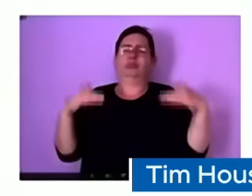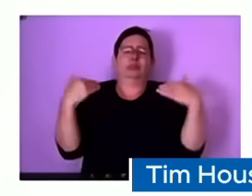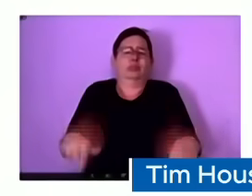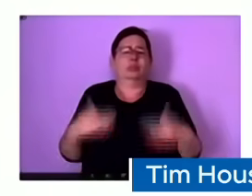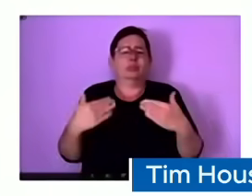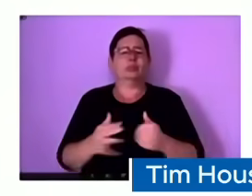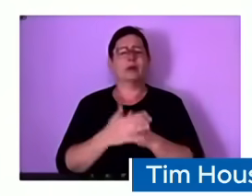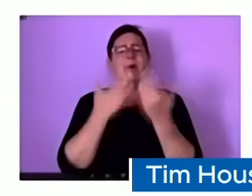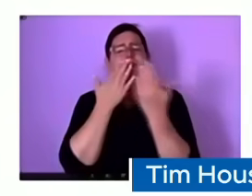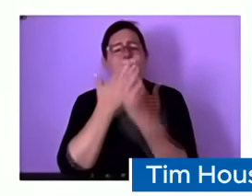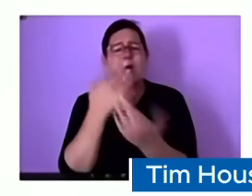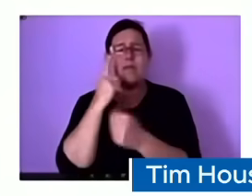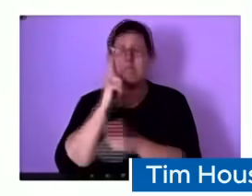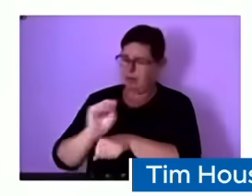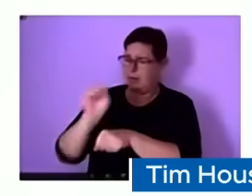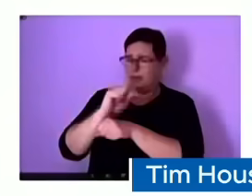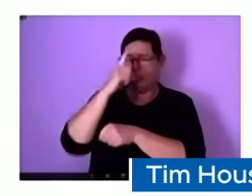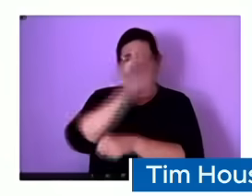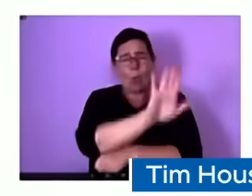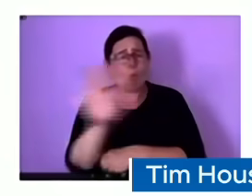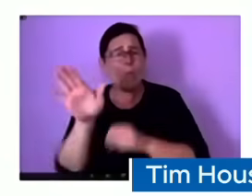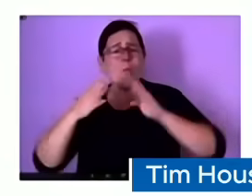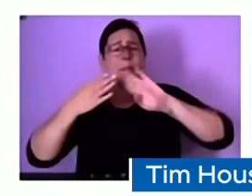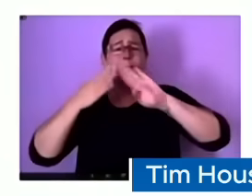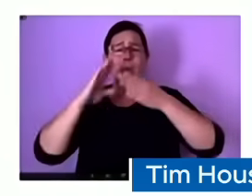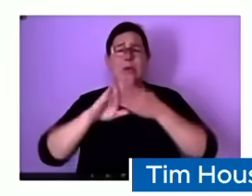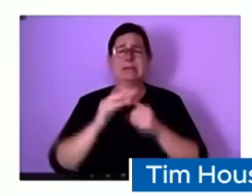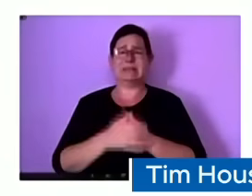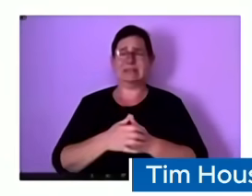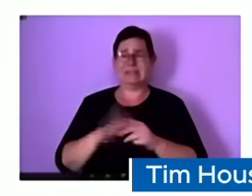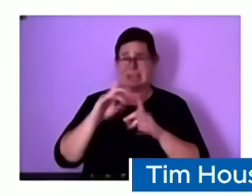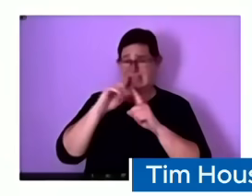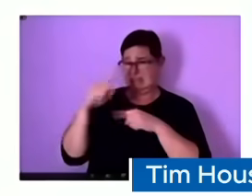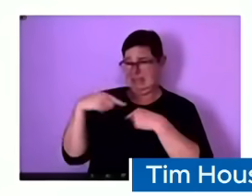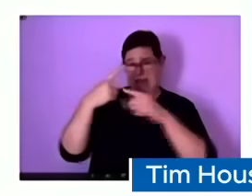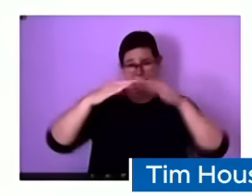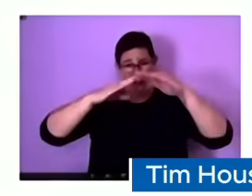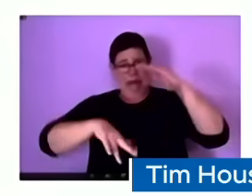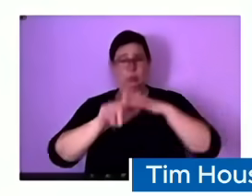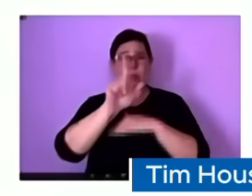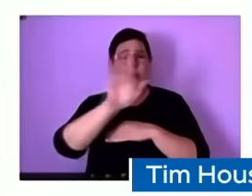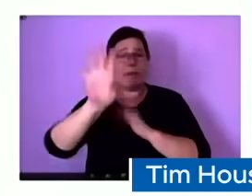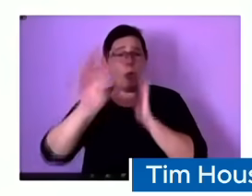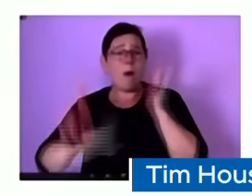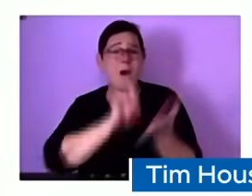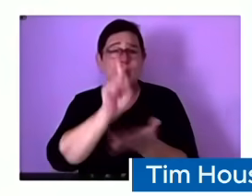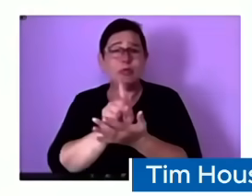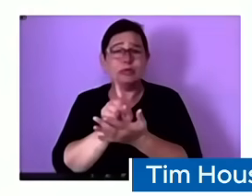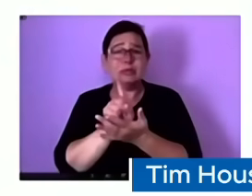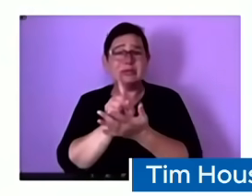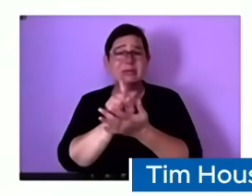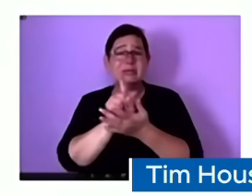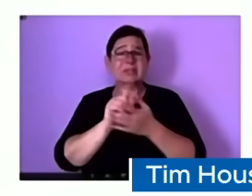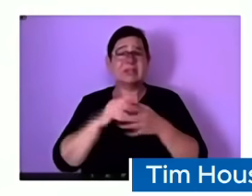OVER THIS LAST 24 HOUR PERIOD WE RECEIVED 250 MILLILITRES OF RAIN.